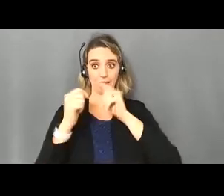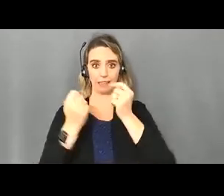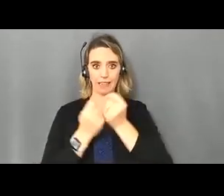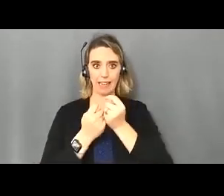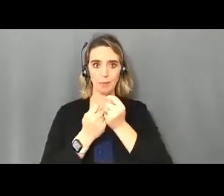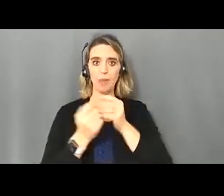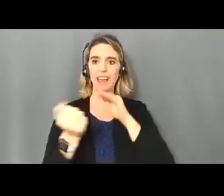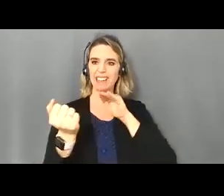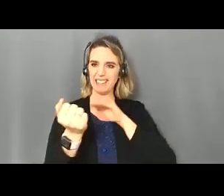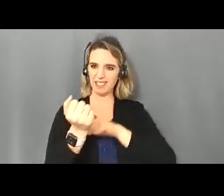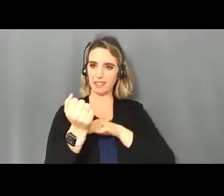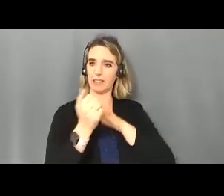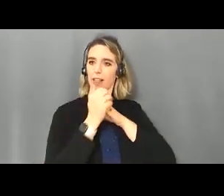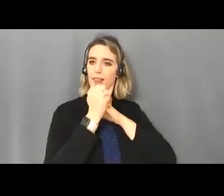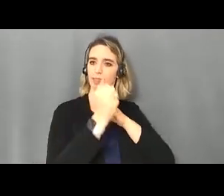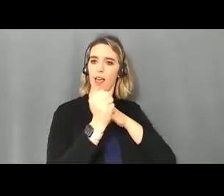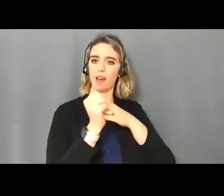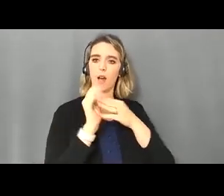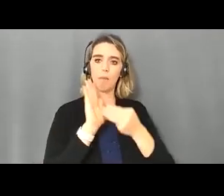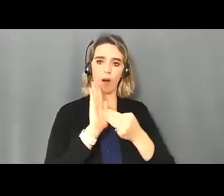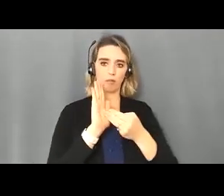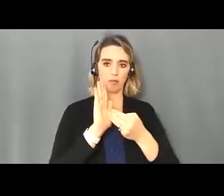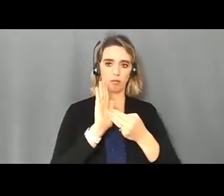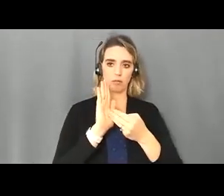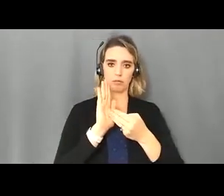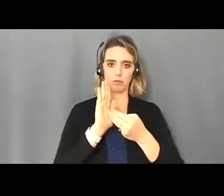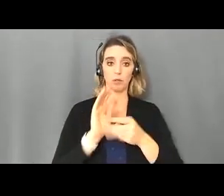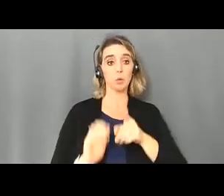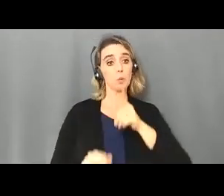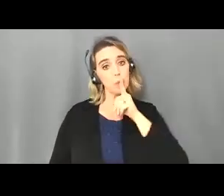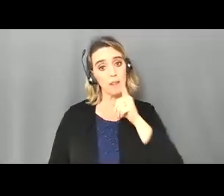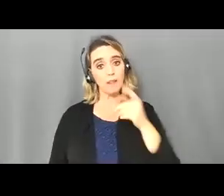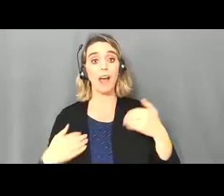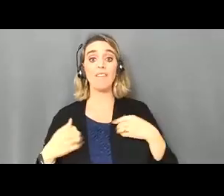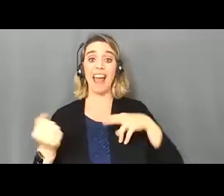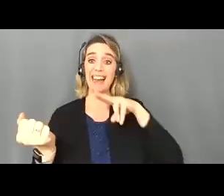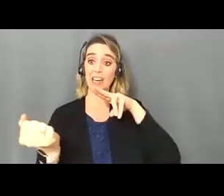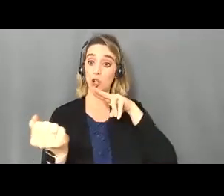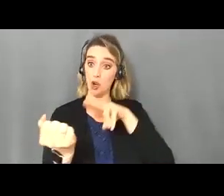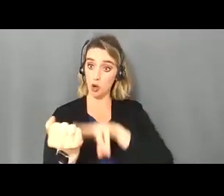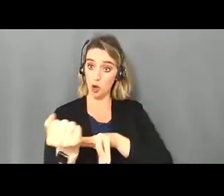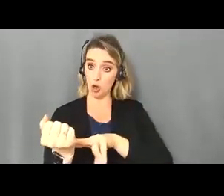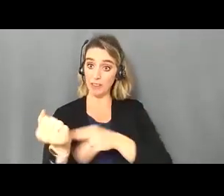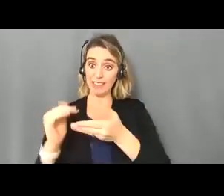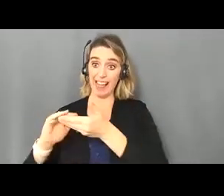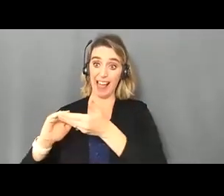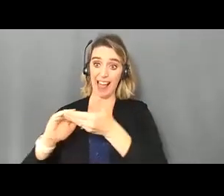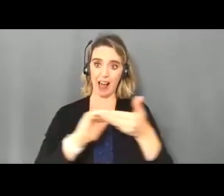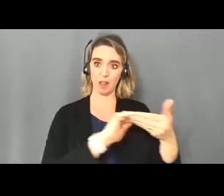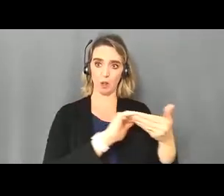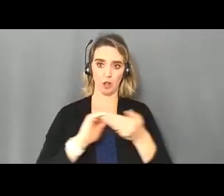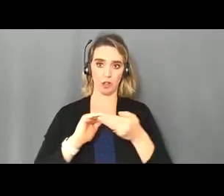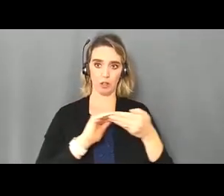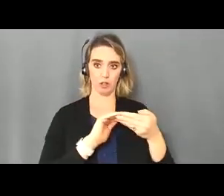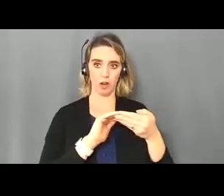that really places a nurse ally right at the center of that circle on my prior slide with the patient.